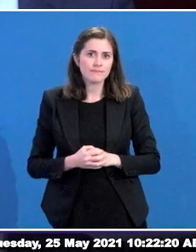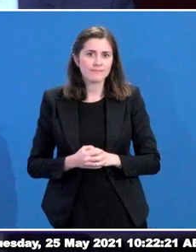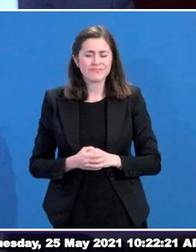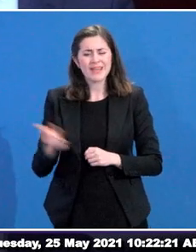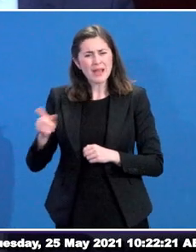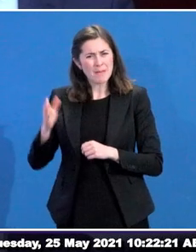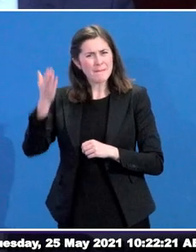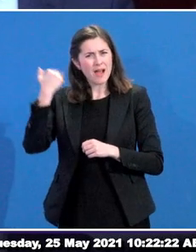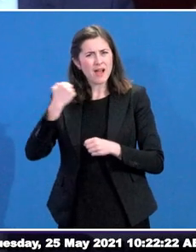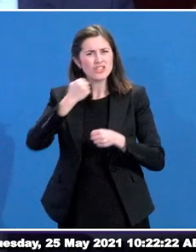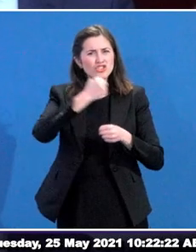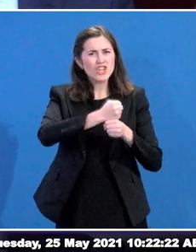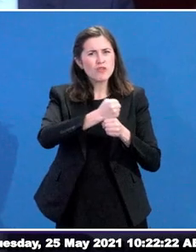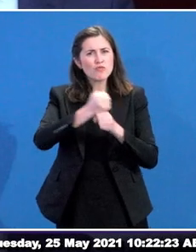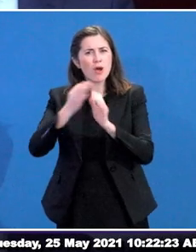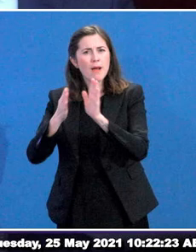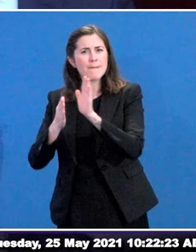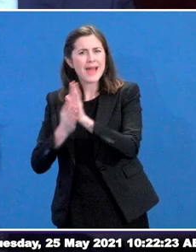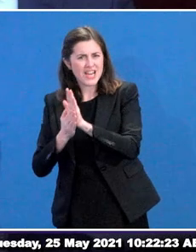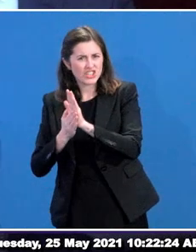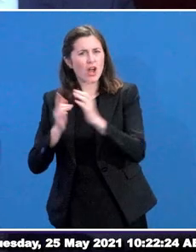in that boiling water frog email,